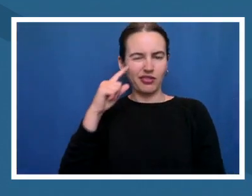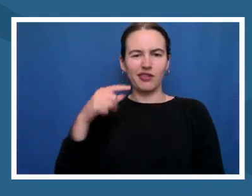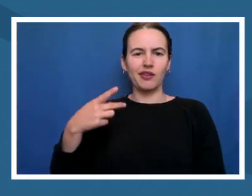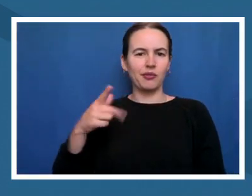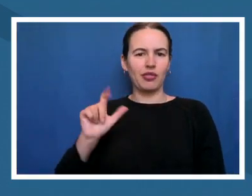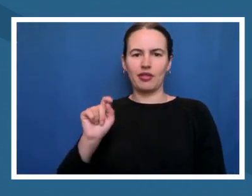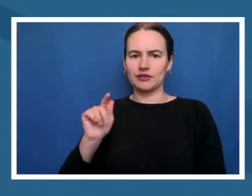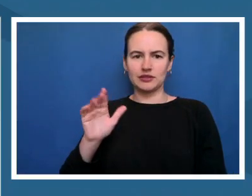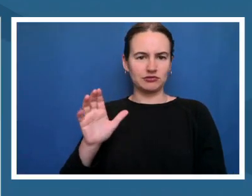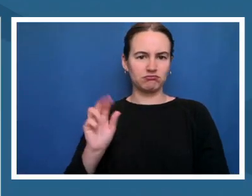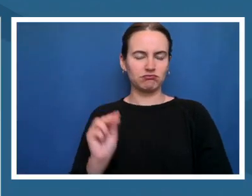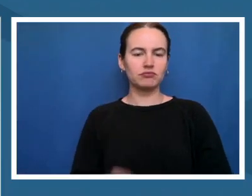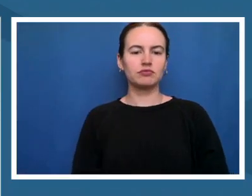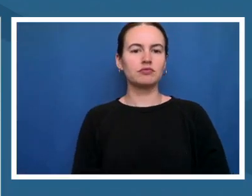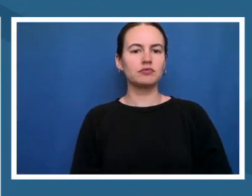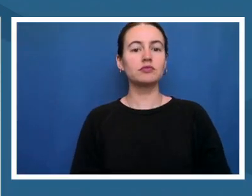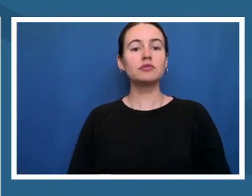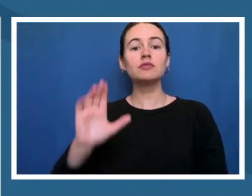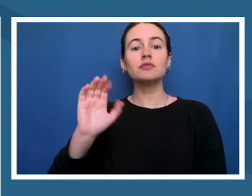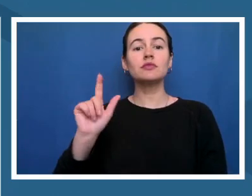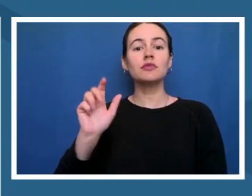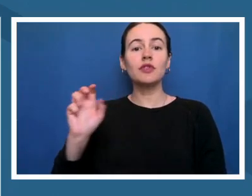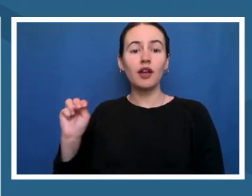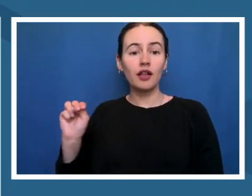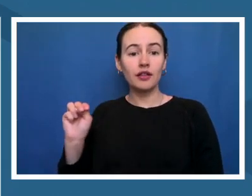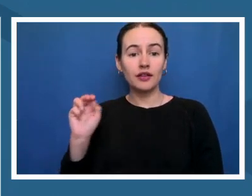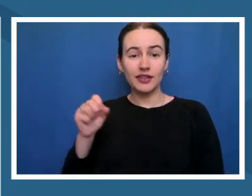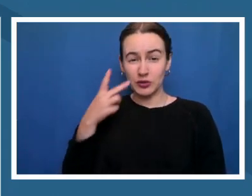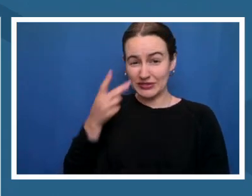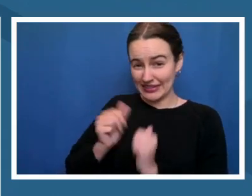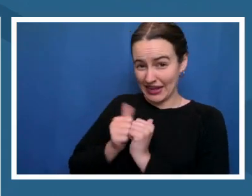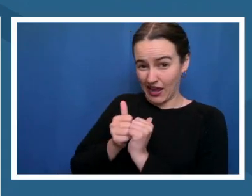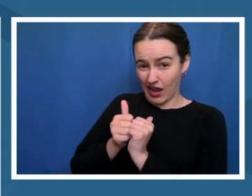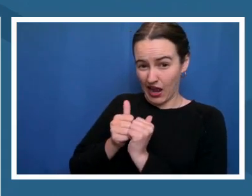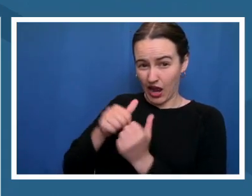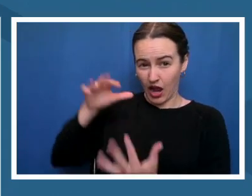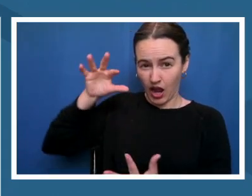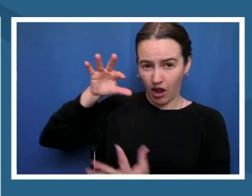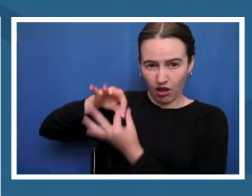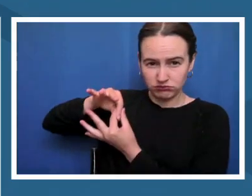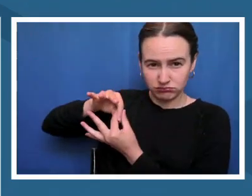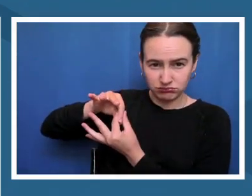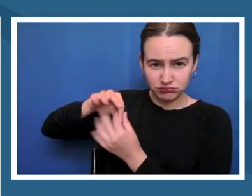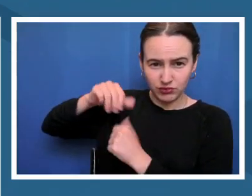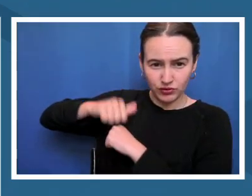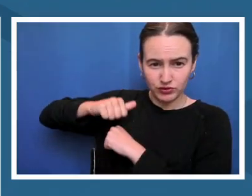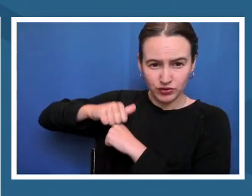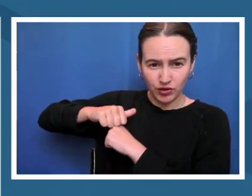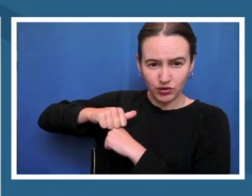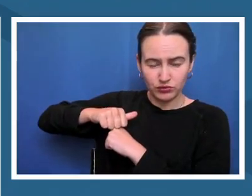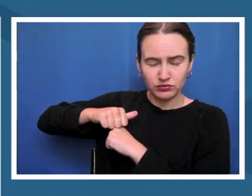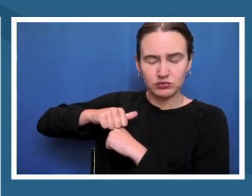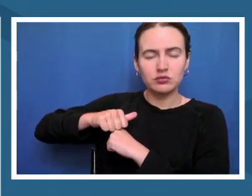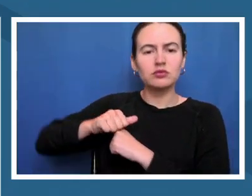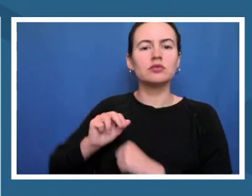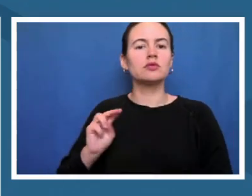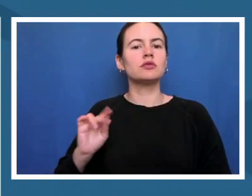and can you tell how it's holding the stone in place it's wrapped around a lot